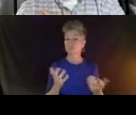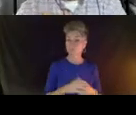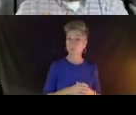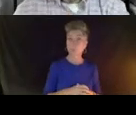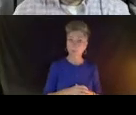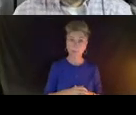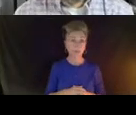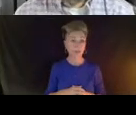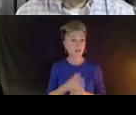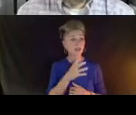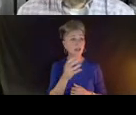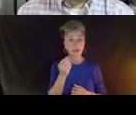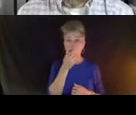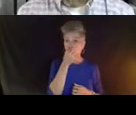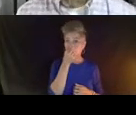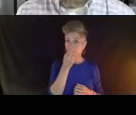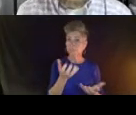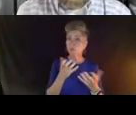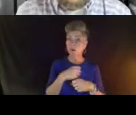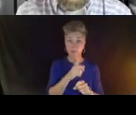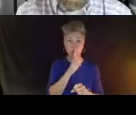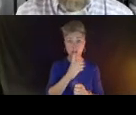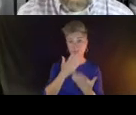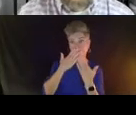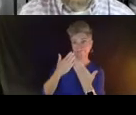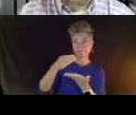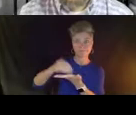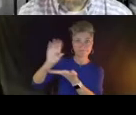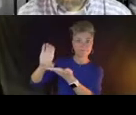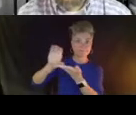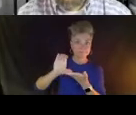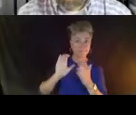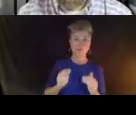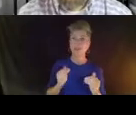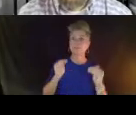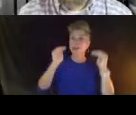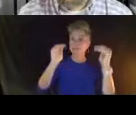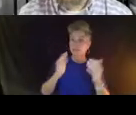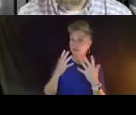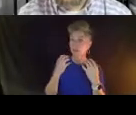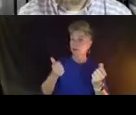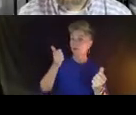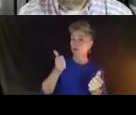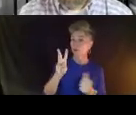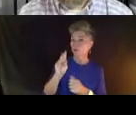And I wanted to make sure that we thank our funder who is the Advancing a Healthier Wisconsin Endowment at the Medical College of Wisconsin.